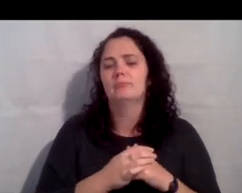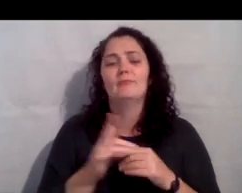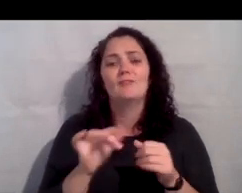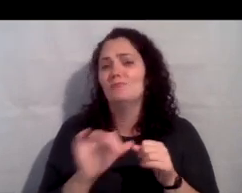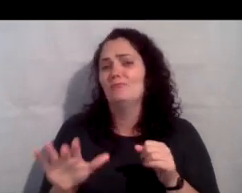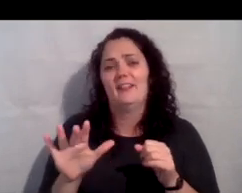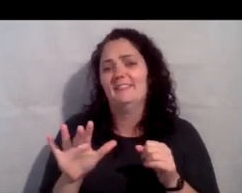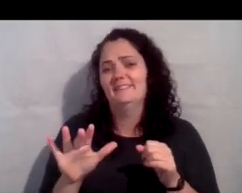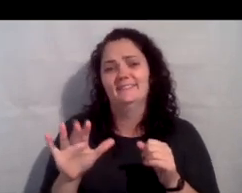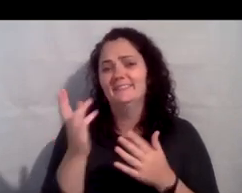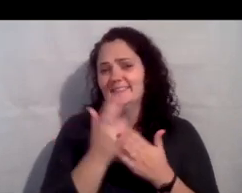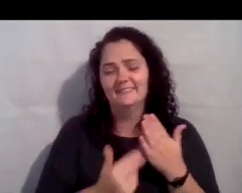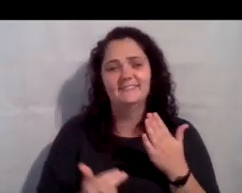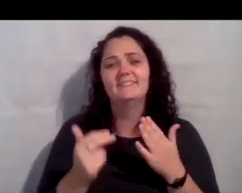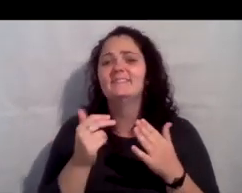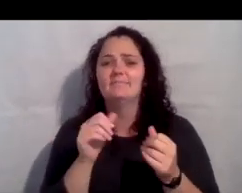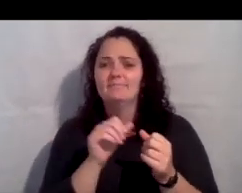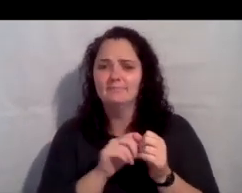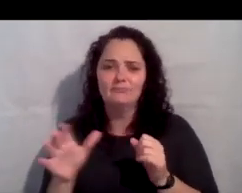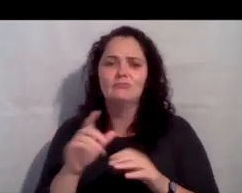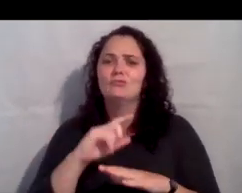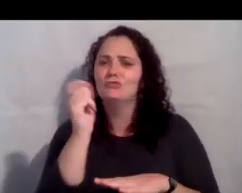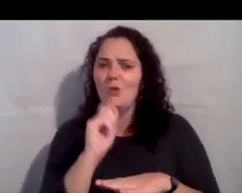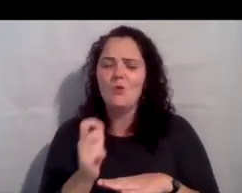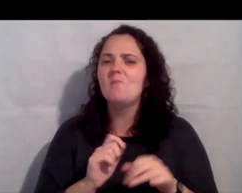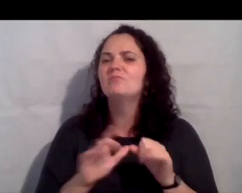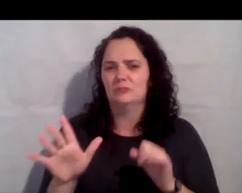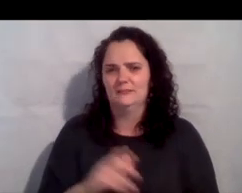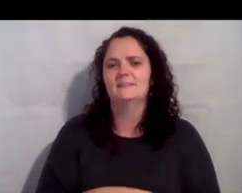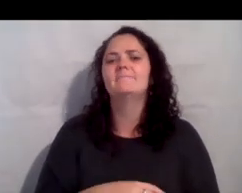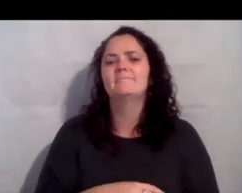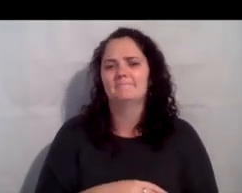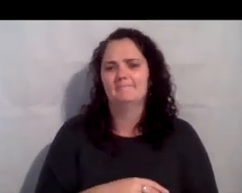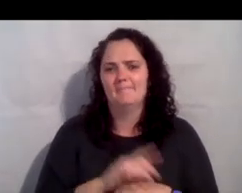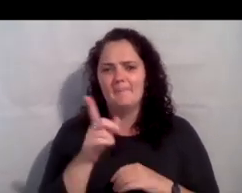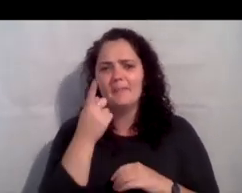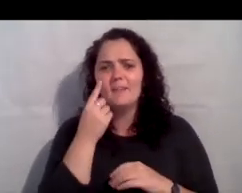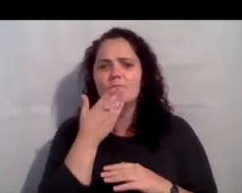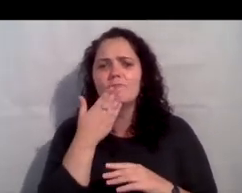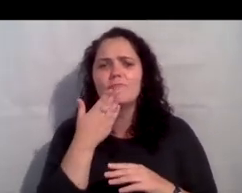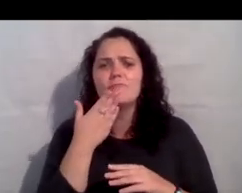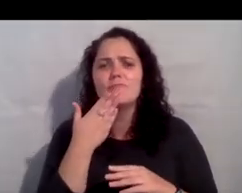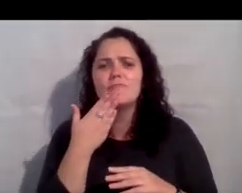She's a brilliant painter, brilliant brilliant draftsperson too and so again you look at the line here and how much